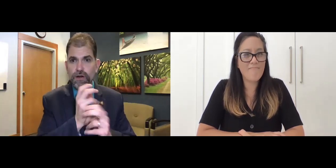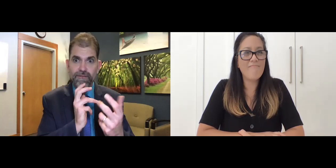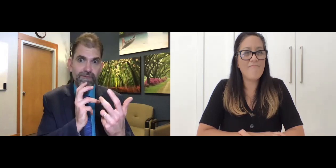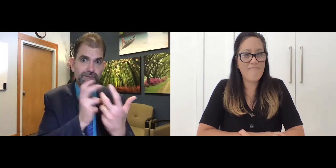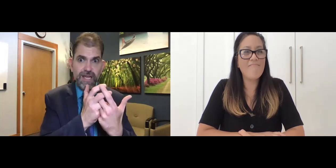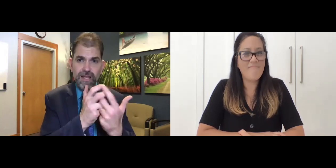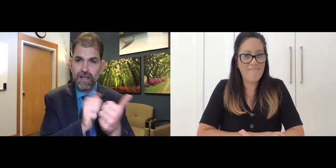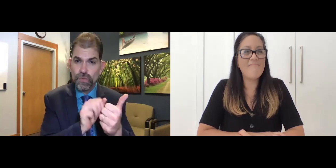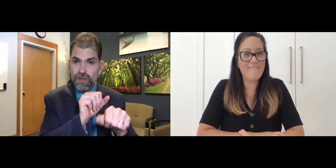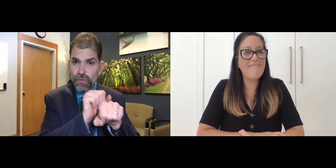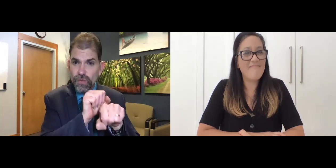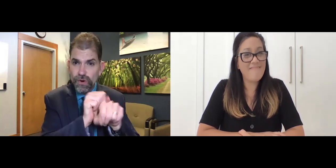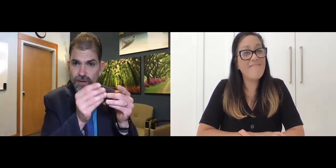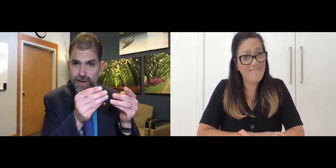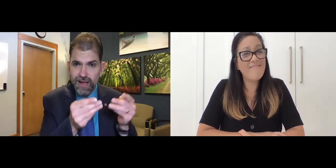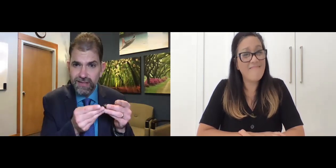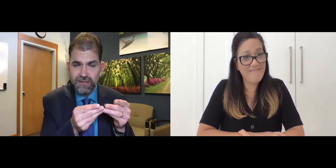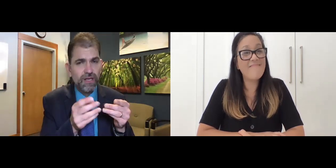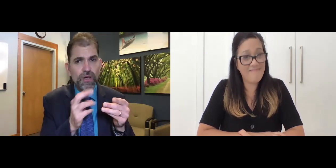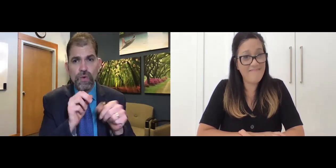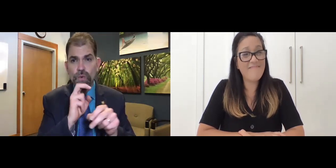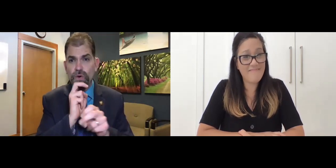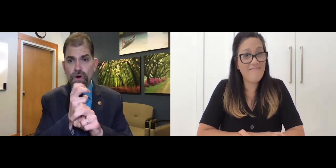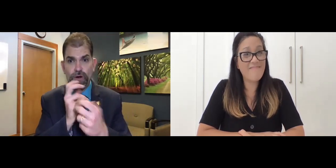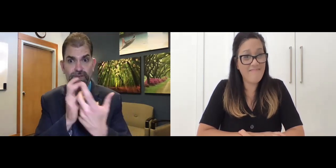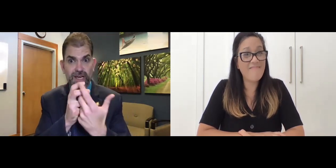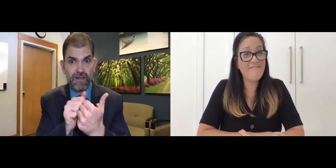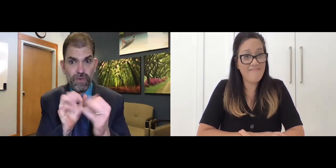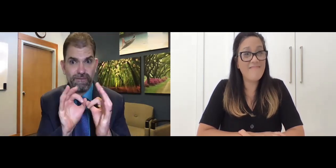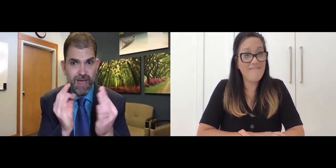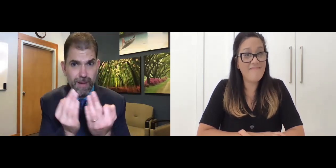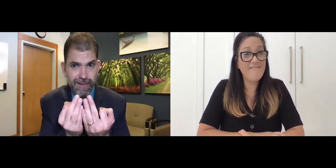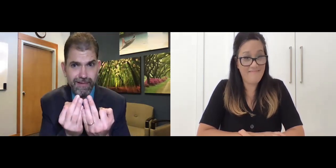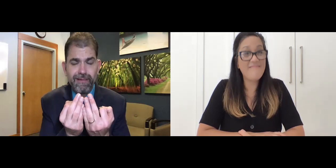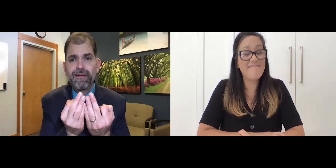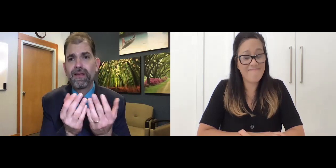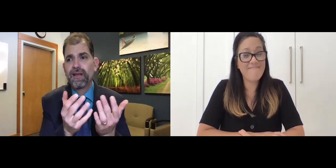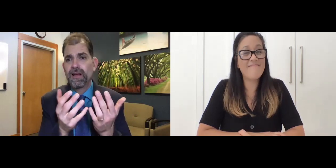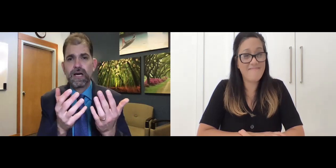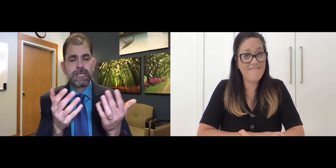Sometimes it's because people feel like they have difficulty fitting in in the workplace, fitting in in their own